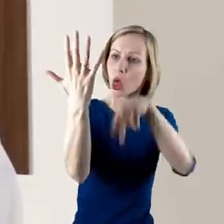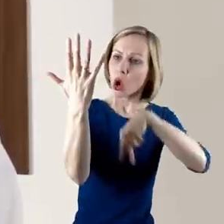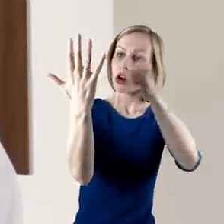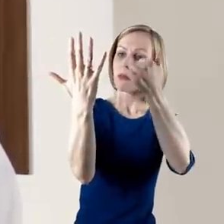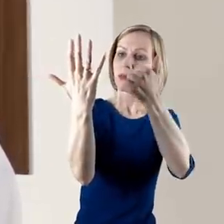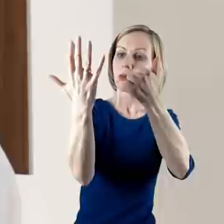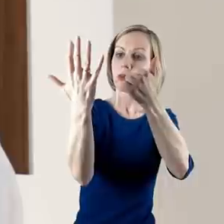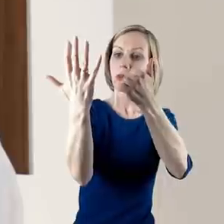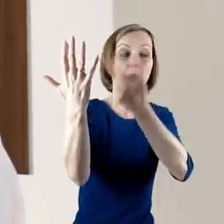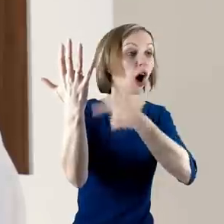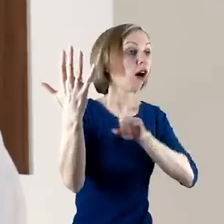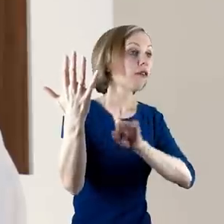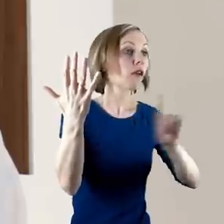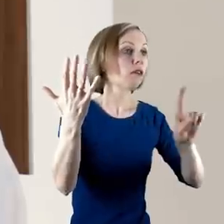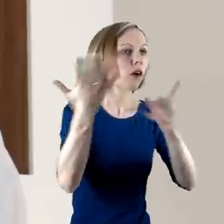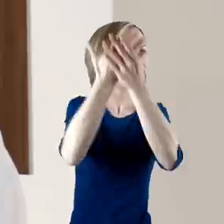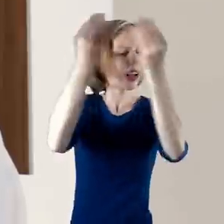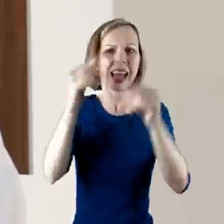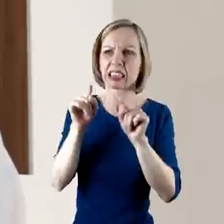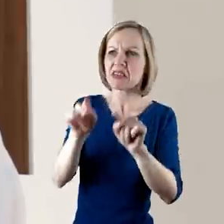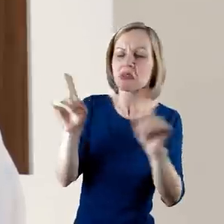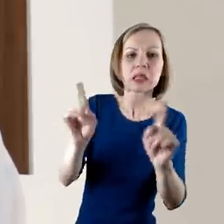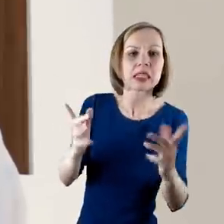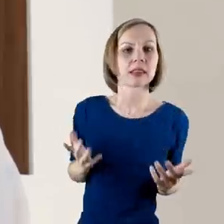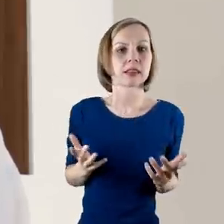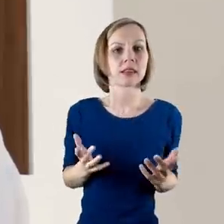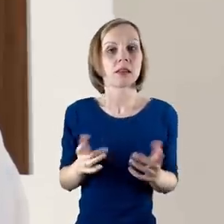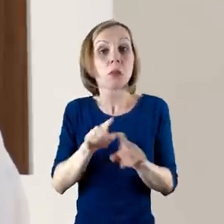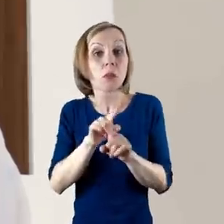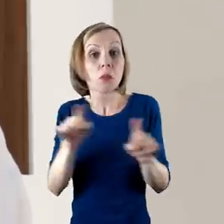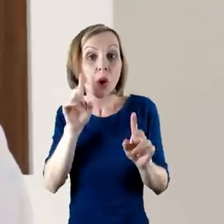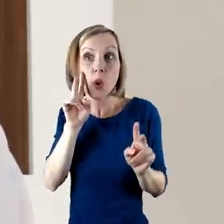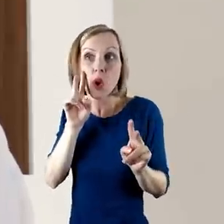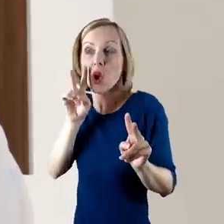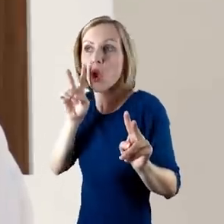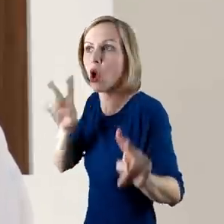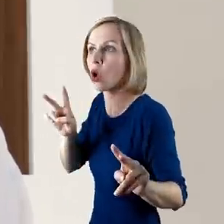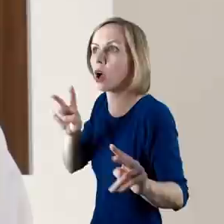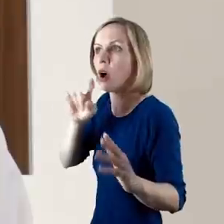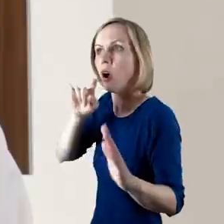immediately forget what they were like. But those who look into the perfect law,